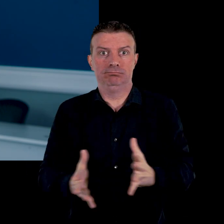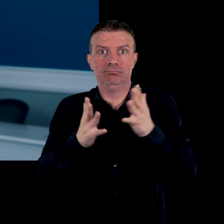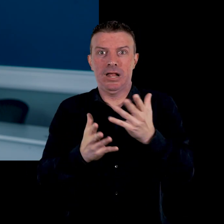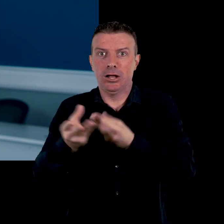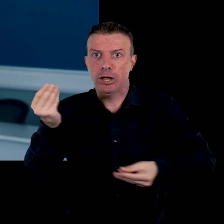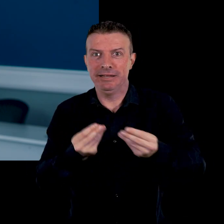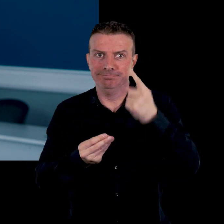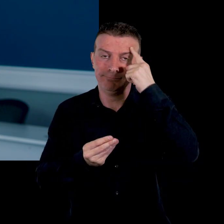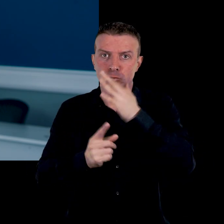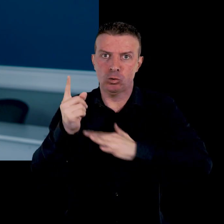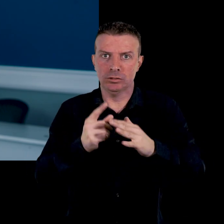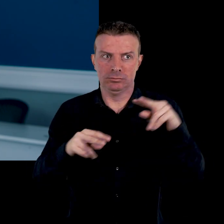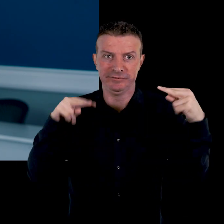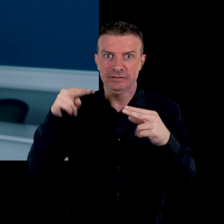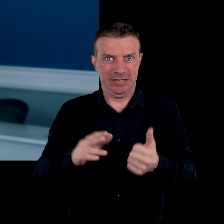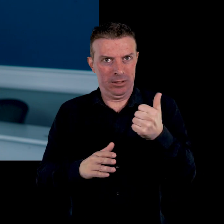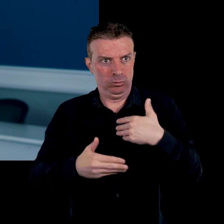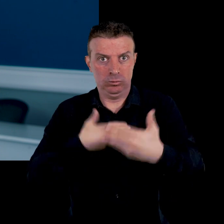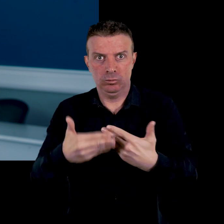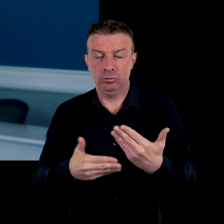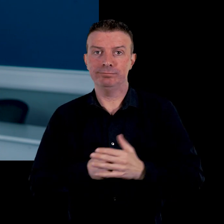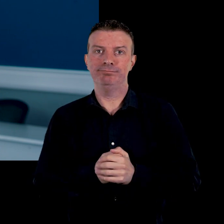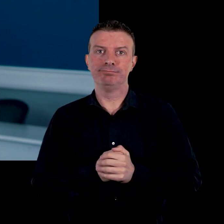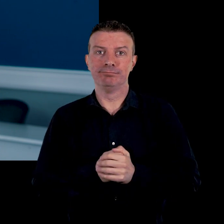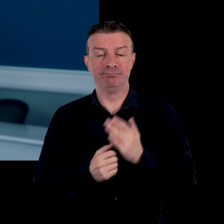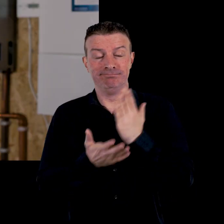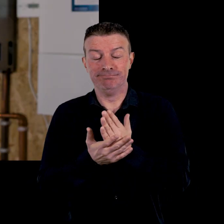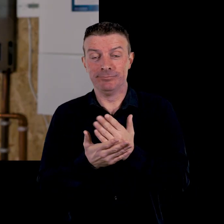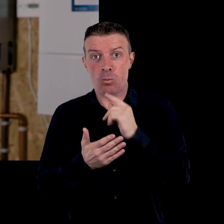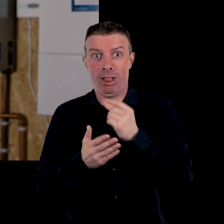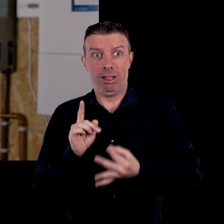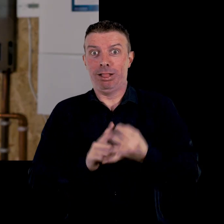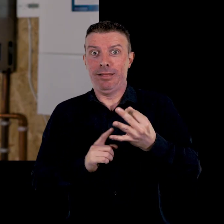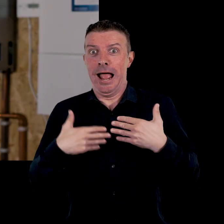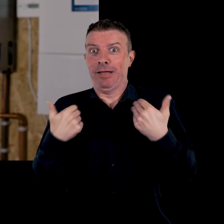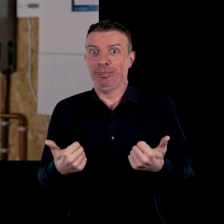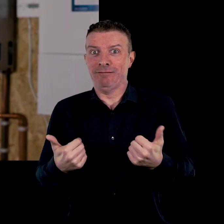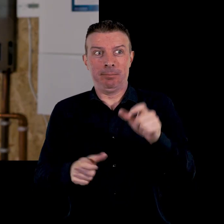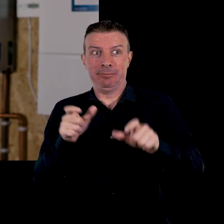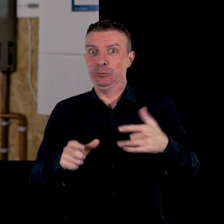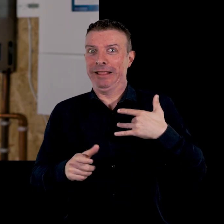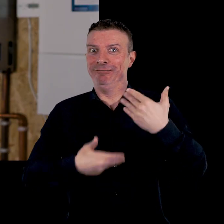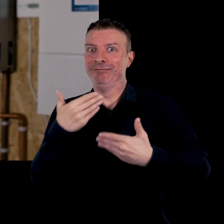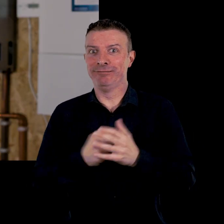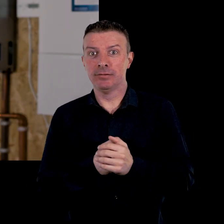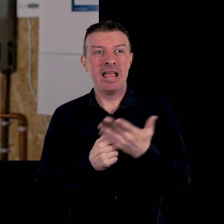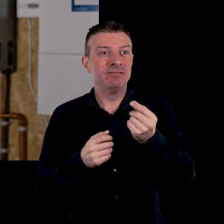but we have to think about this from a kind of societal and economical perspective too. It will create healthier places for people to live.